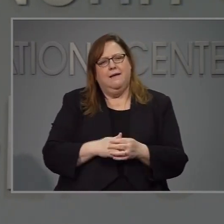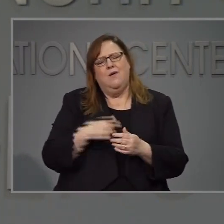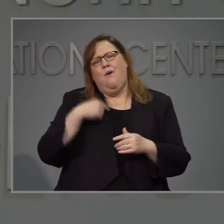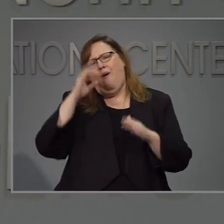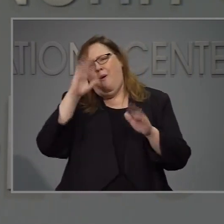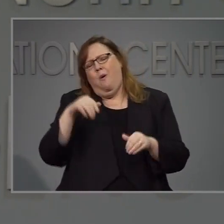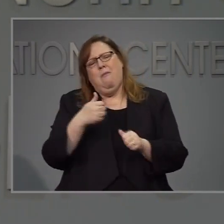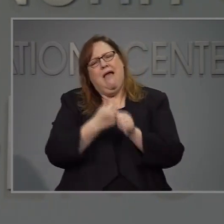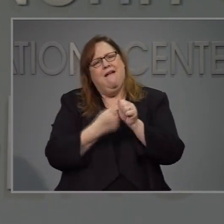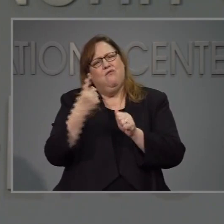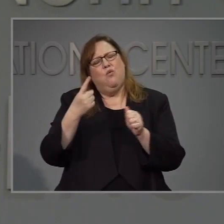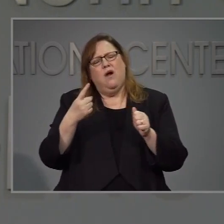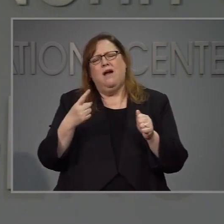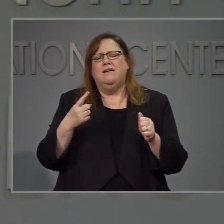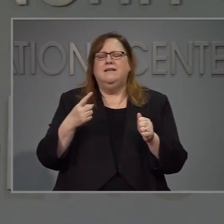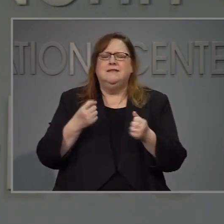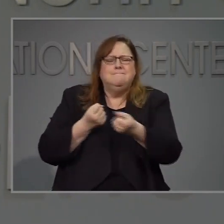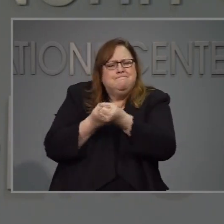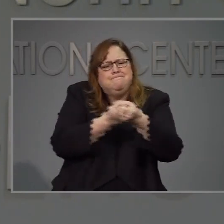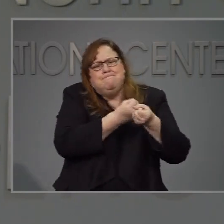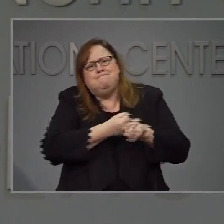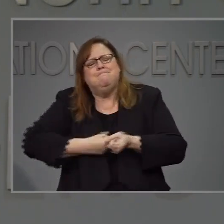GETTING HAIRCUT THOSE KINDS OF THINGS THAT'S GOING TO HAPPEN